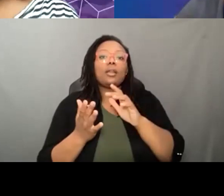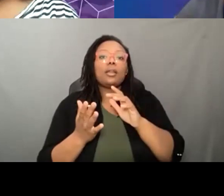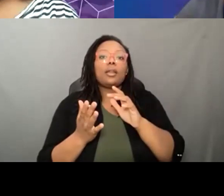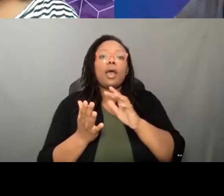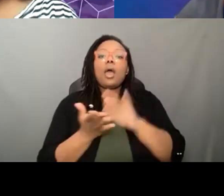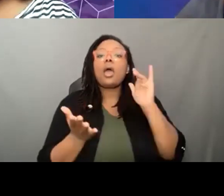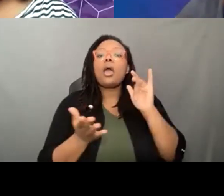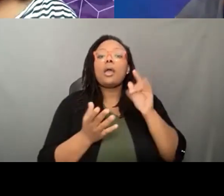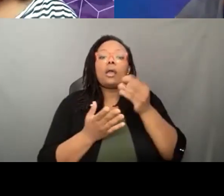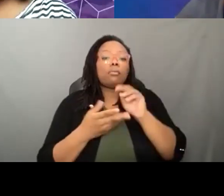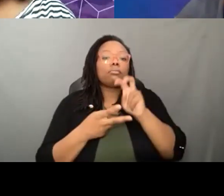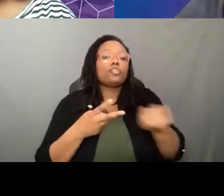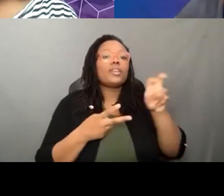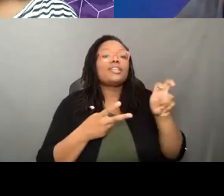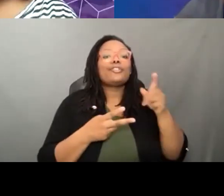to use it for unallowable costs later.